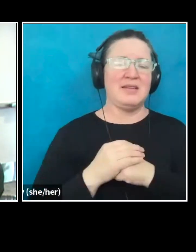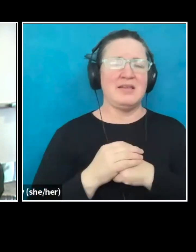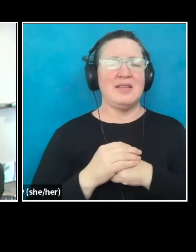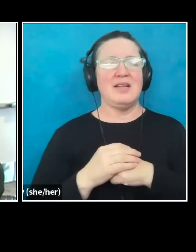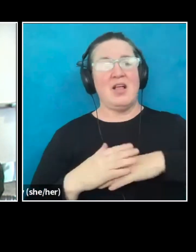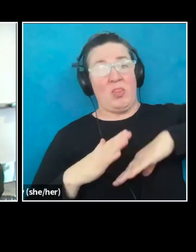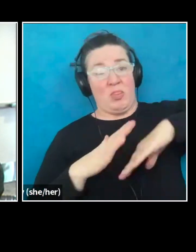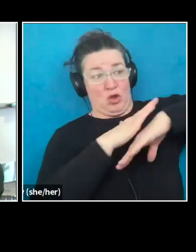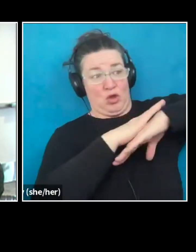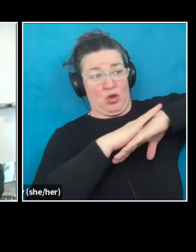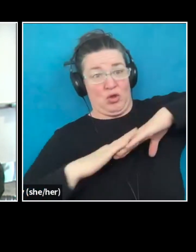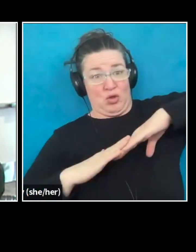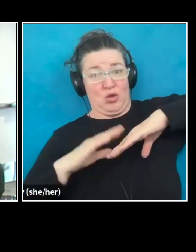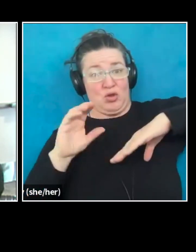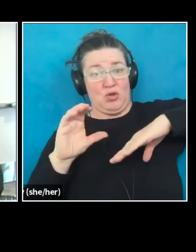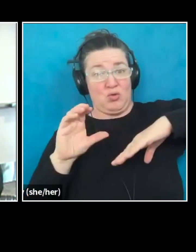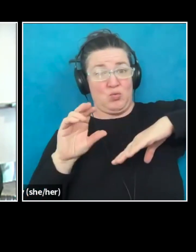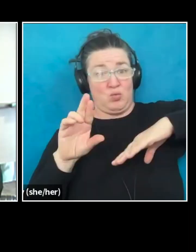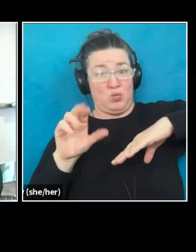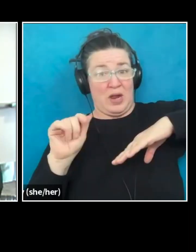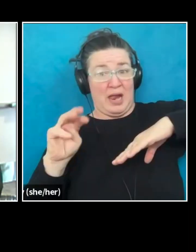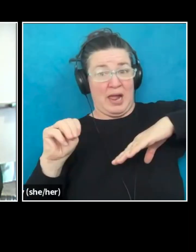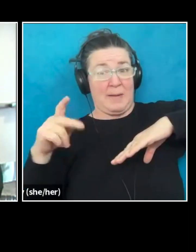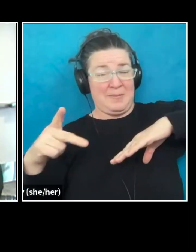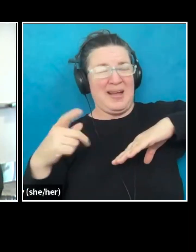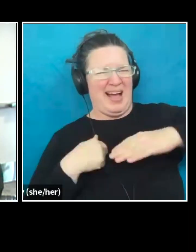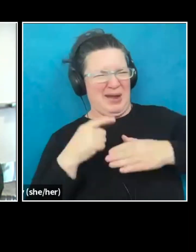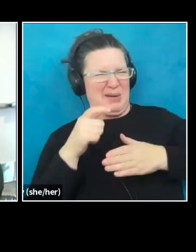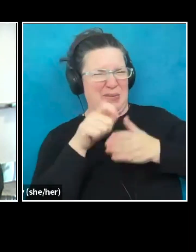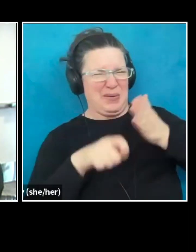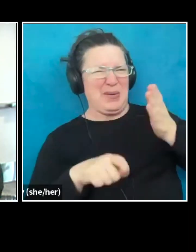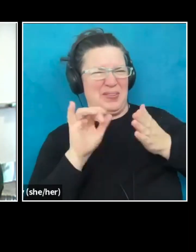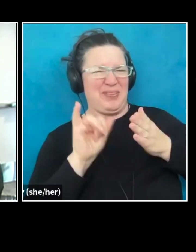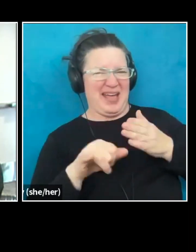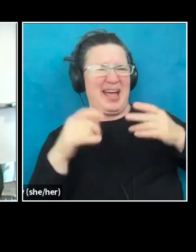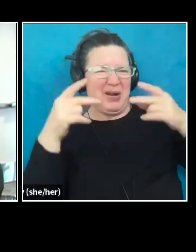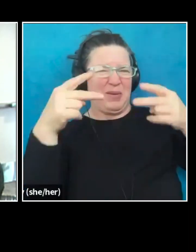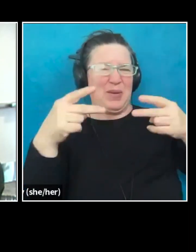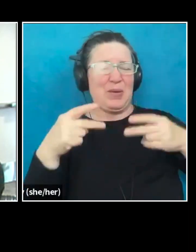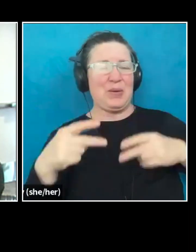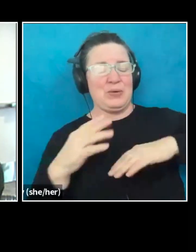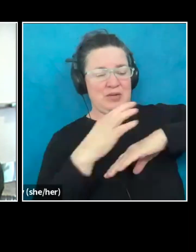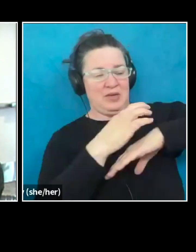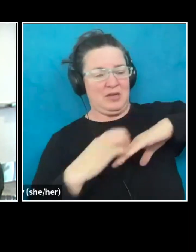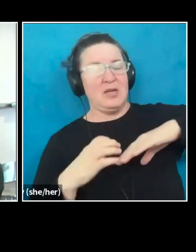completely flexible. We can add in any images. You can change the descriptions at the Quest level to